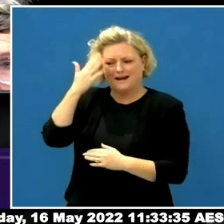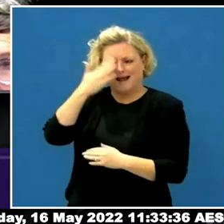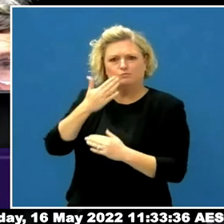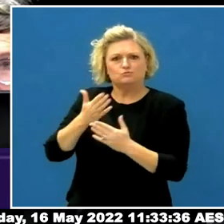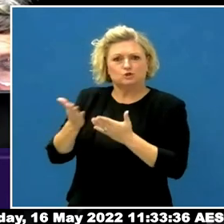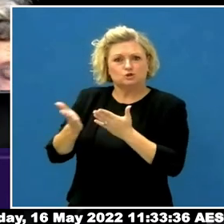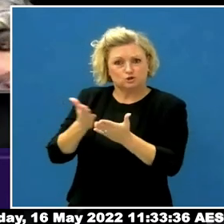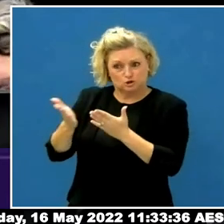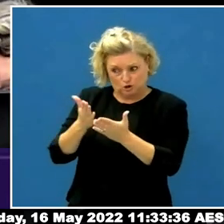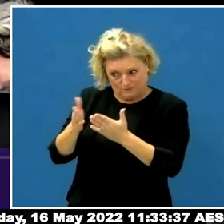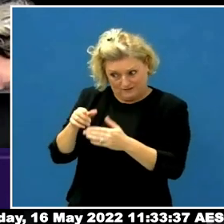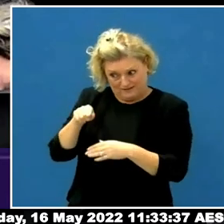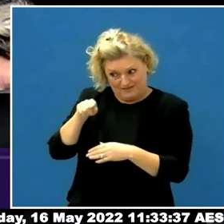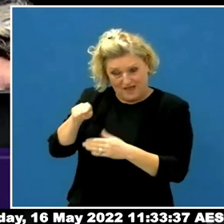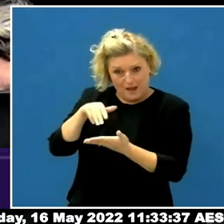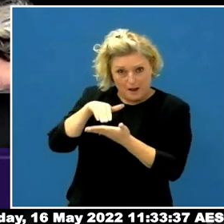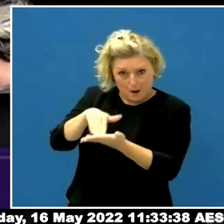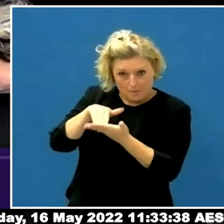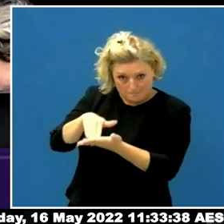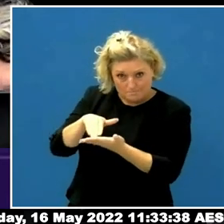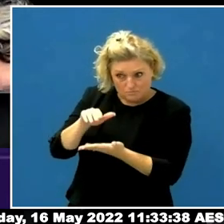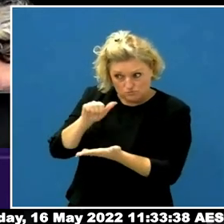No, just plan management. I see. SALLY: Yes.